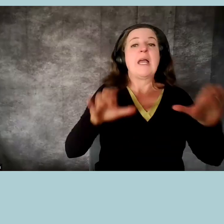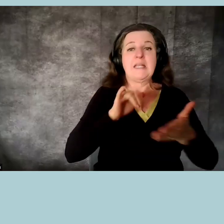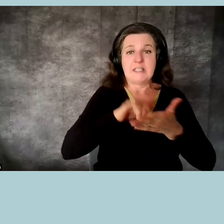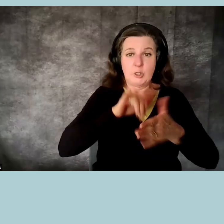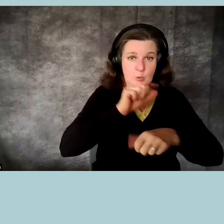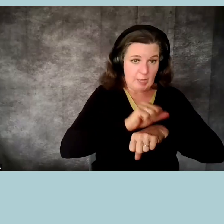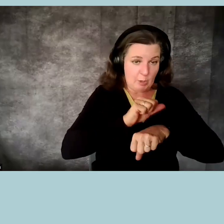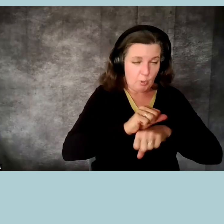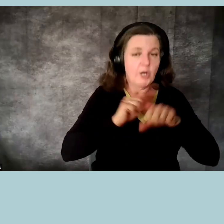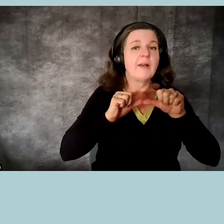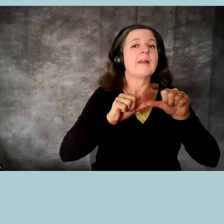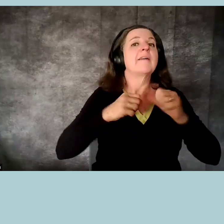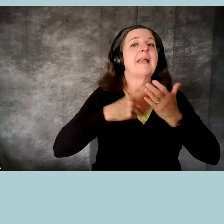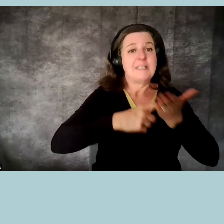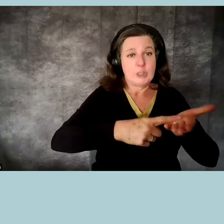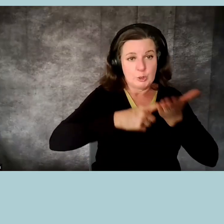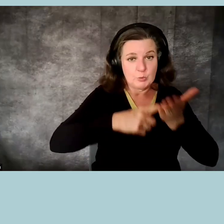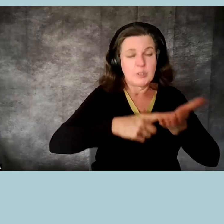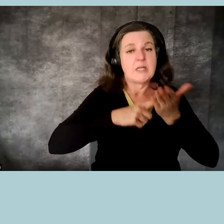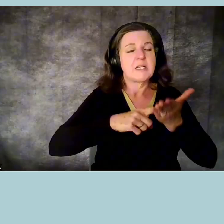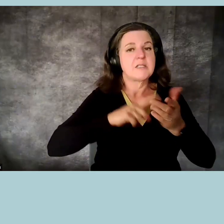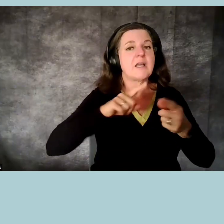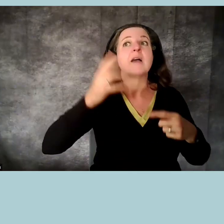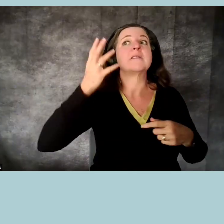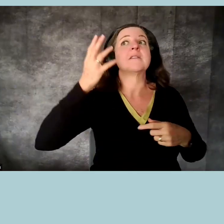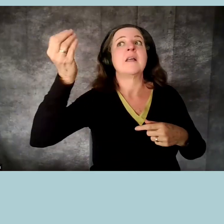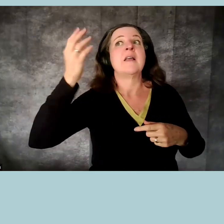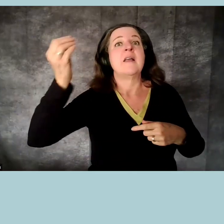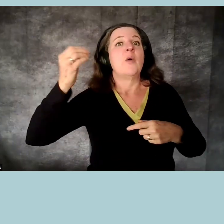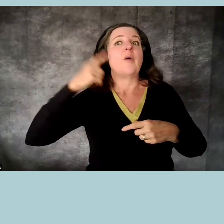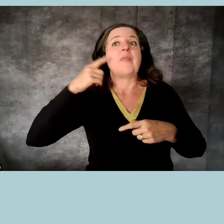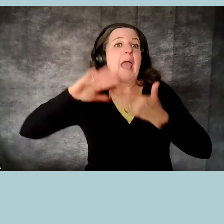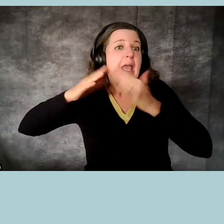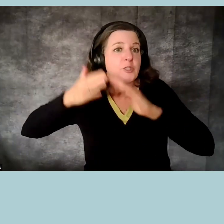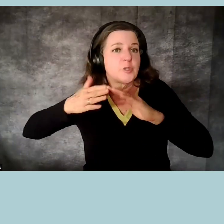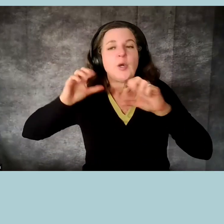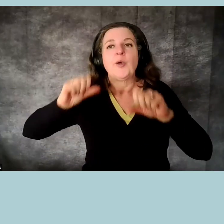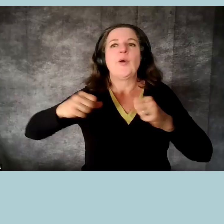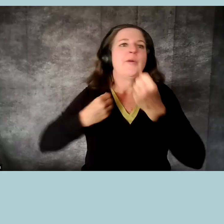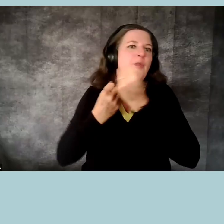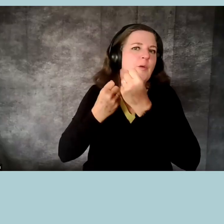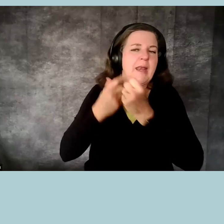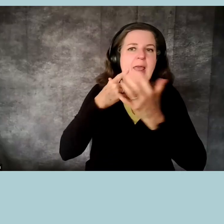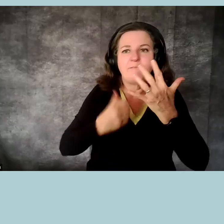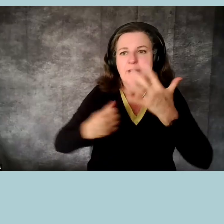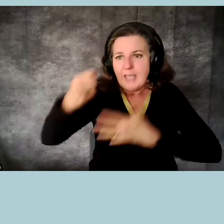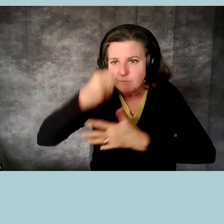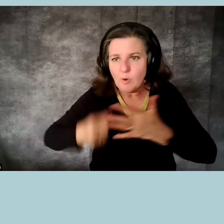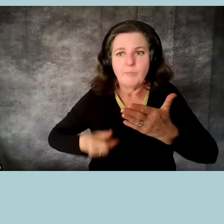you all in the external community, you can advocate for priorities, funding, all those sorts of things. So if